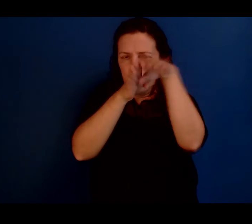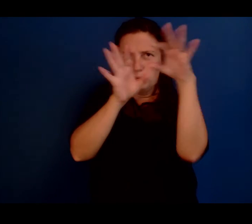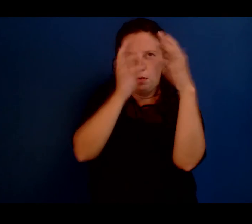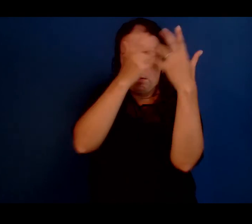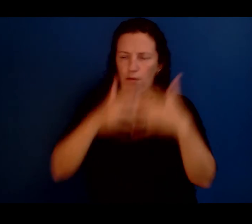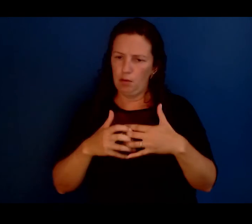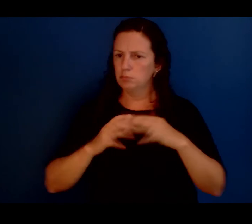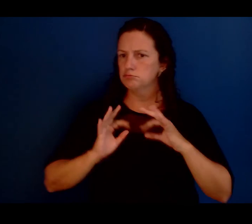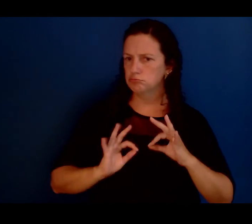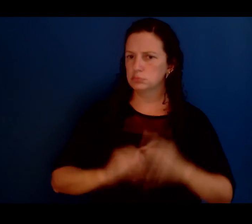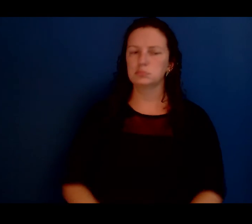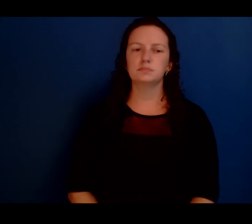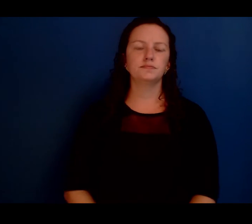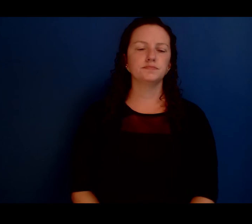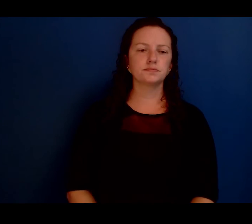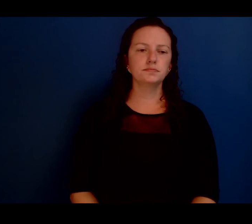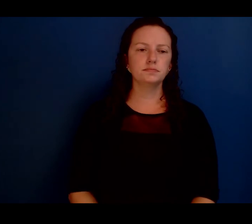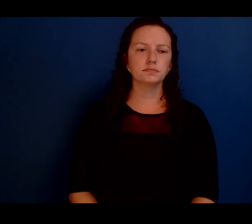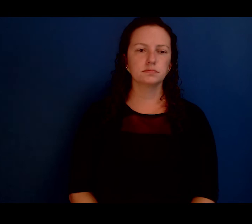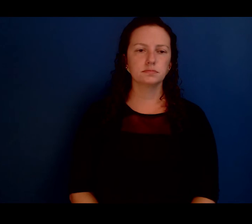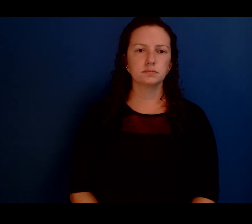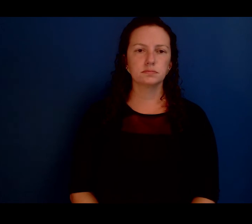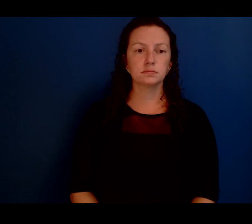dye into this angle with the rest of the roof.